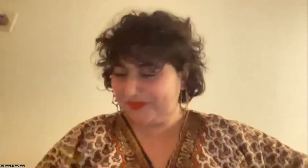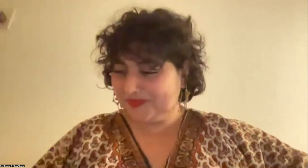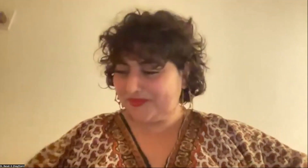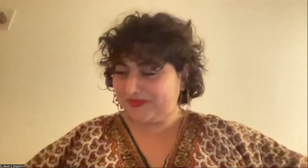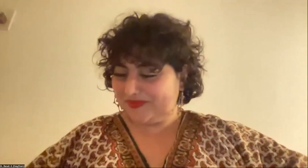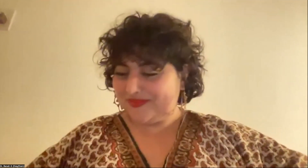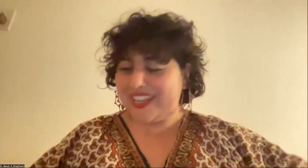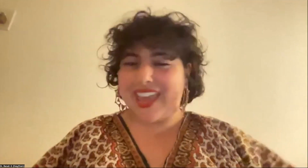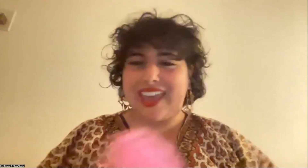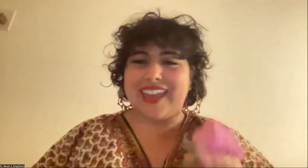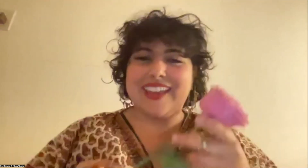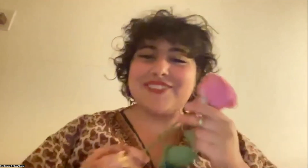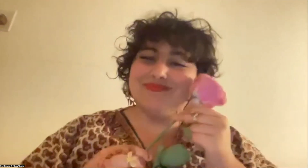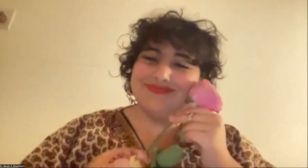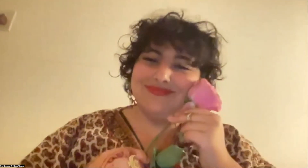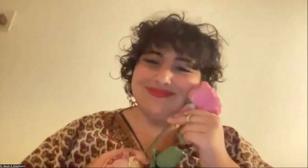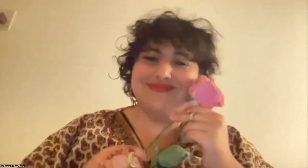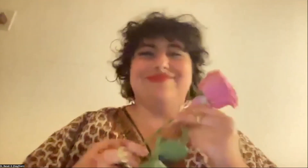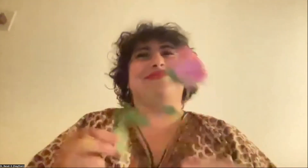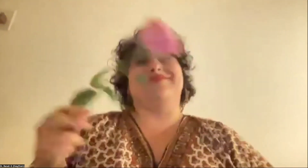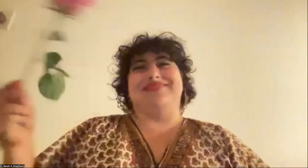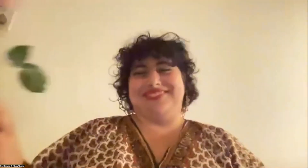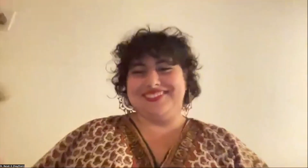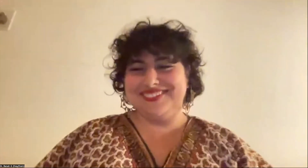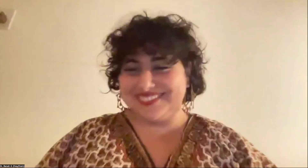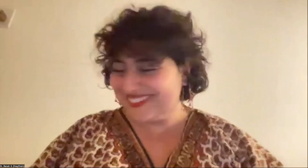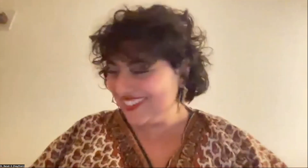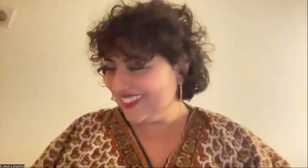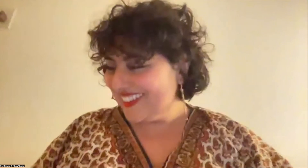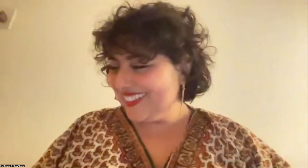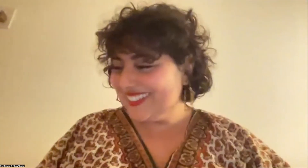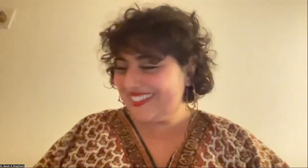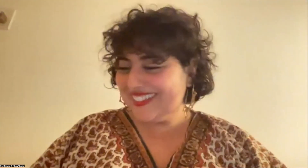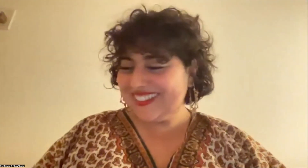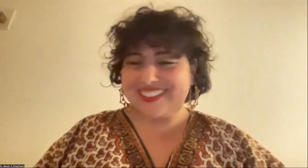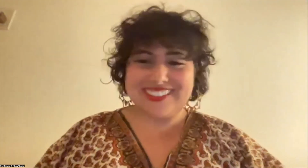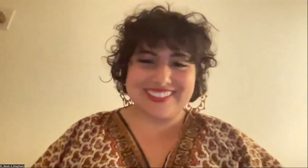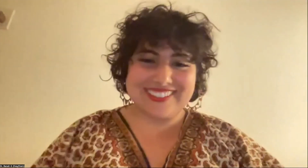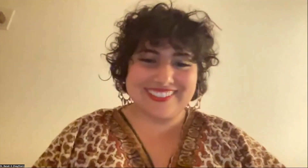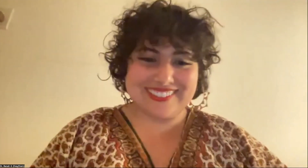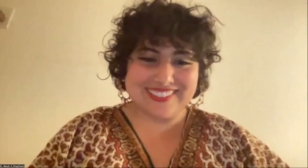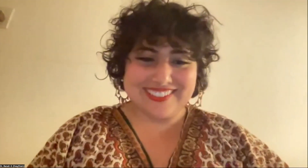is incredibly effective. And yeah, I just thank you so much for reading with us. I'm so glad you